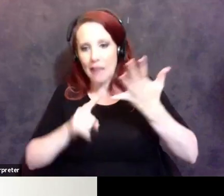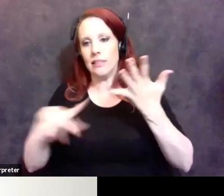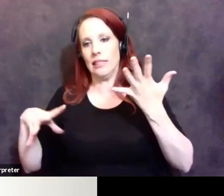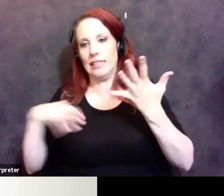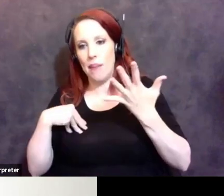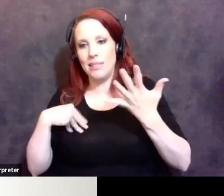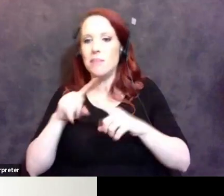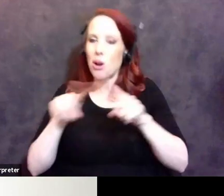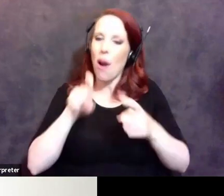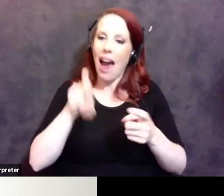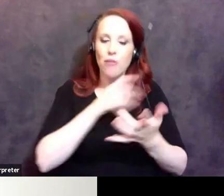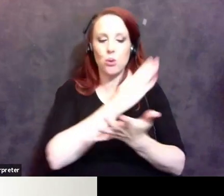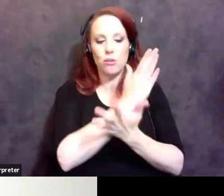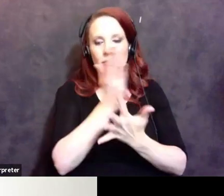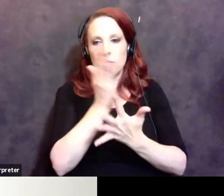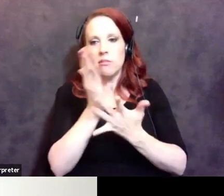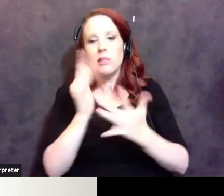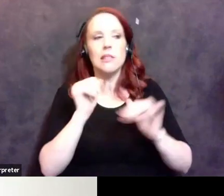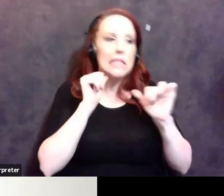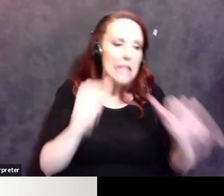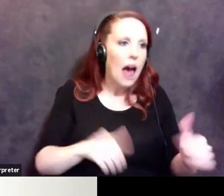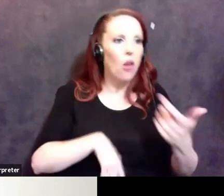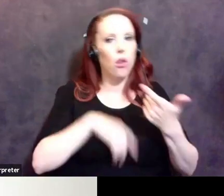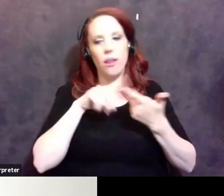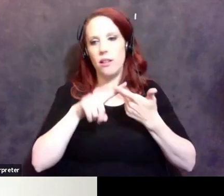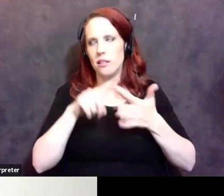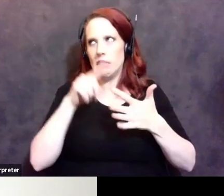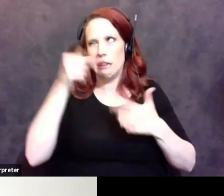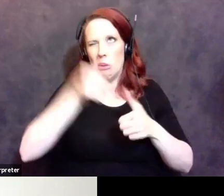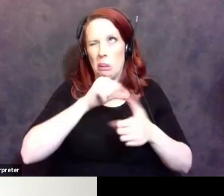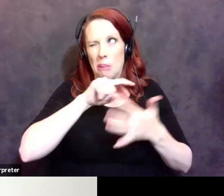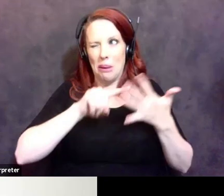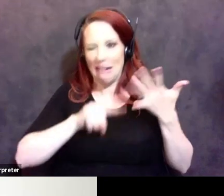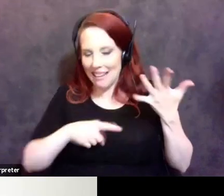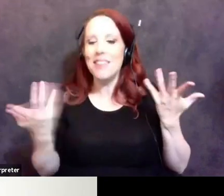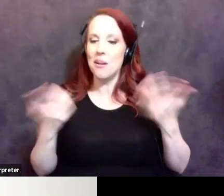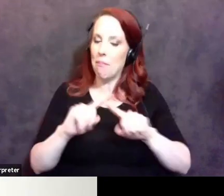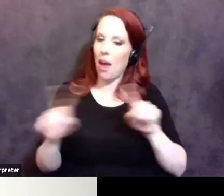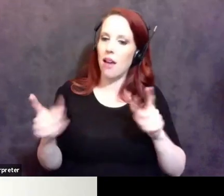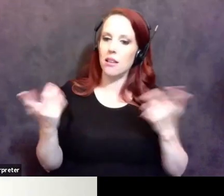stages of denial, and you know, I don't remember what the other ones are, but you have to go